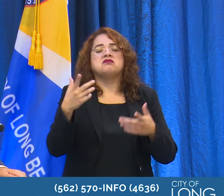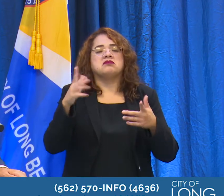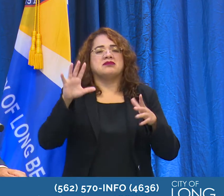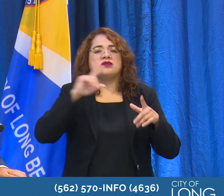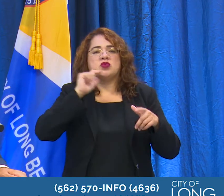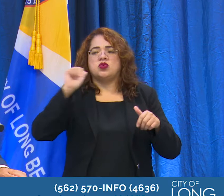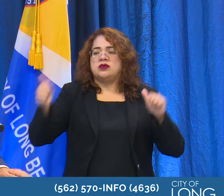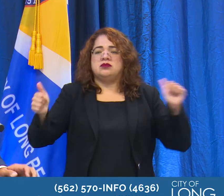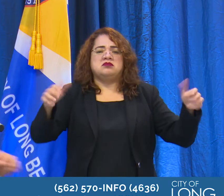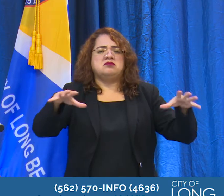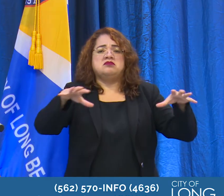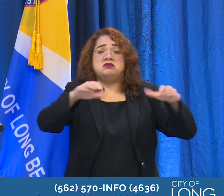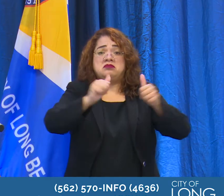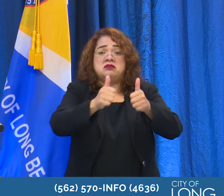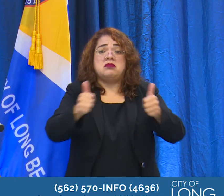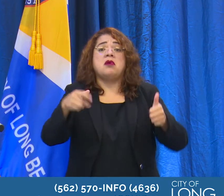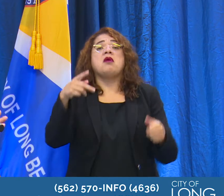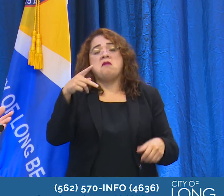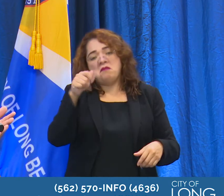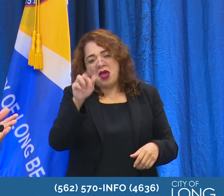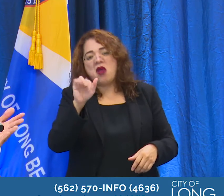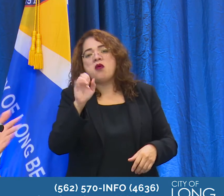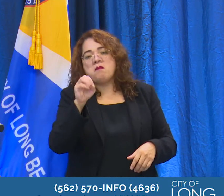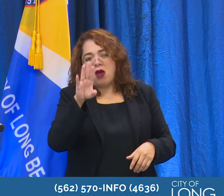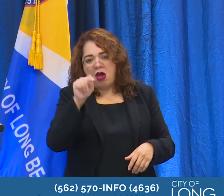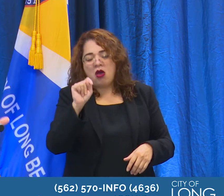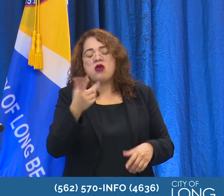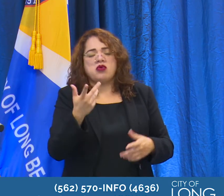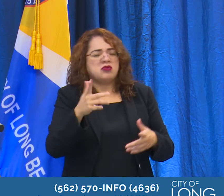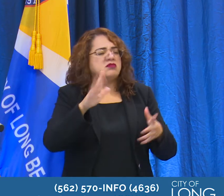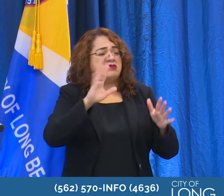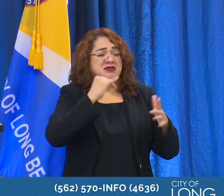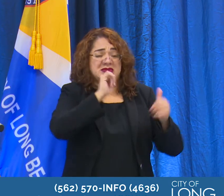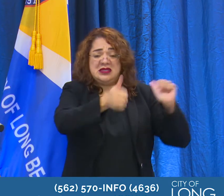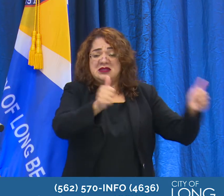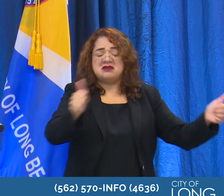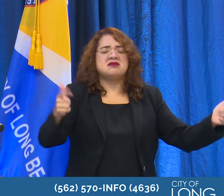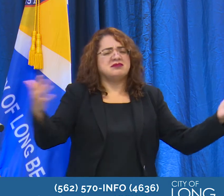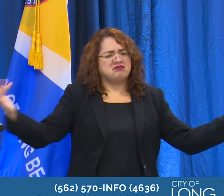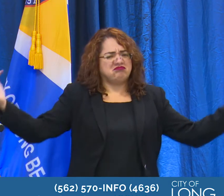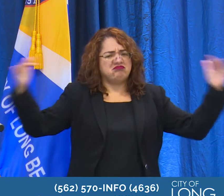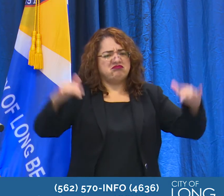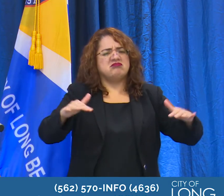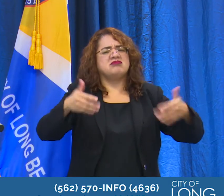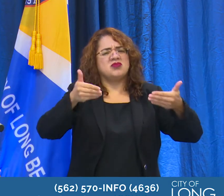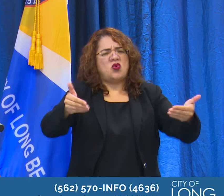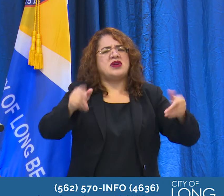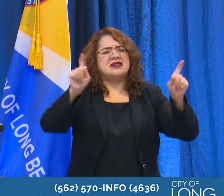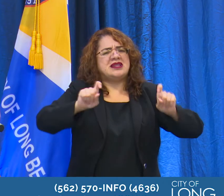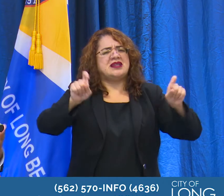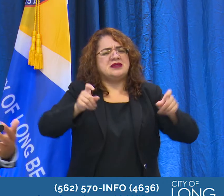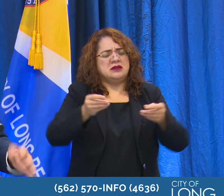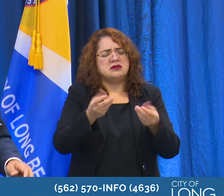welcome in Long Beach, because we know that everyone staying safe helps all of us. Please, if you have symptoms around